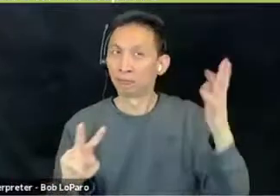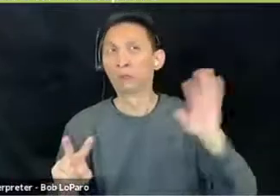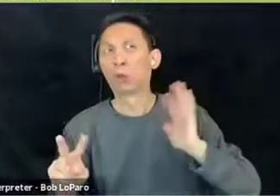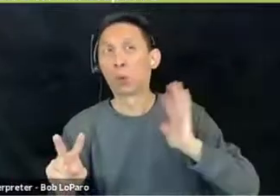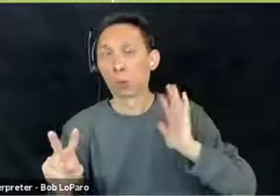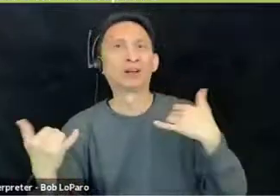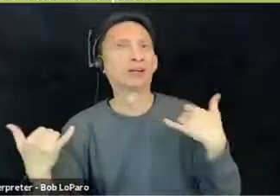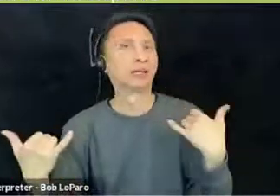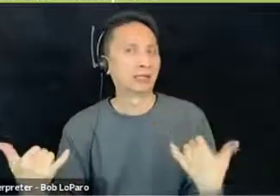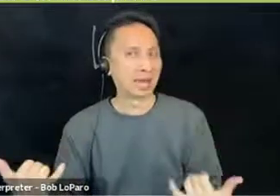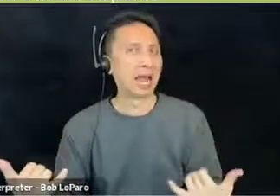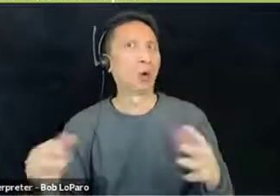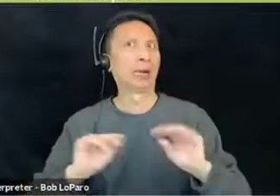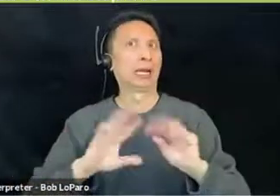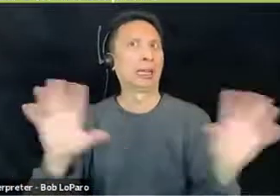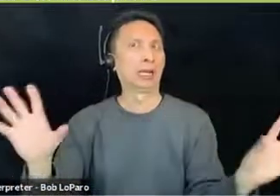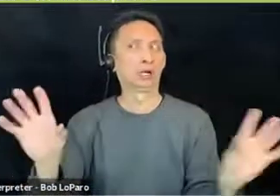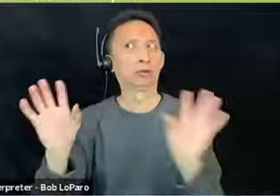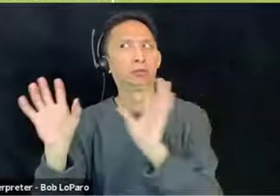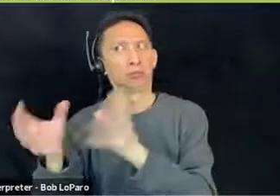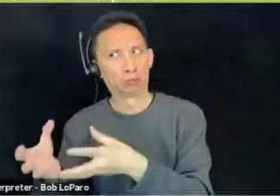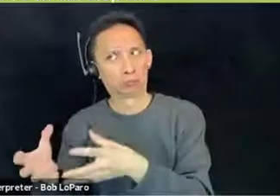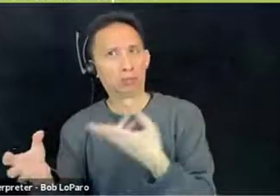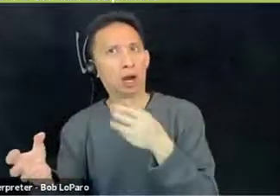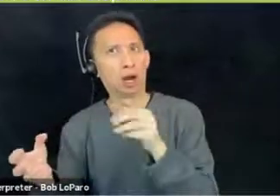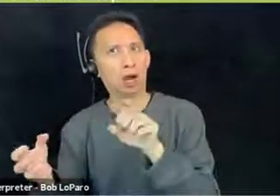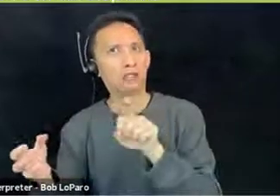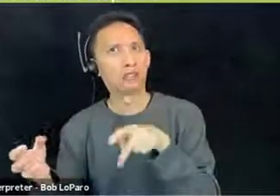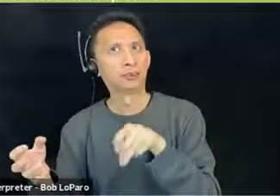I hope that we're able to be part of that conversation